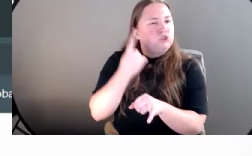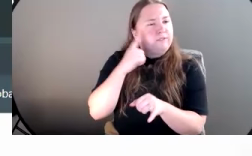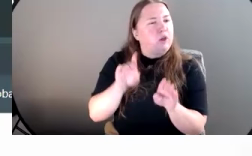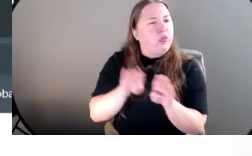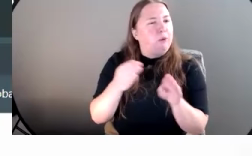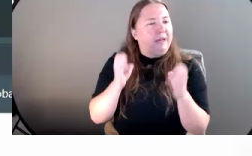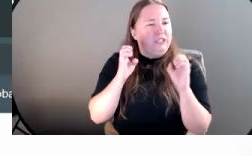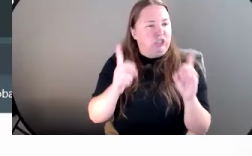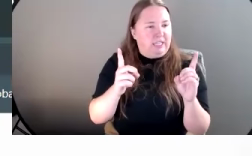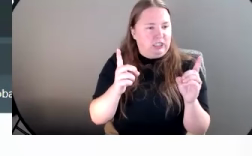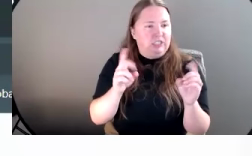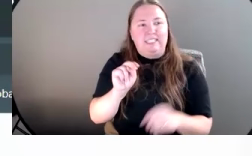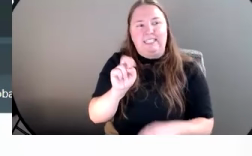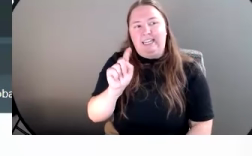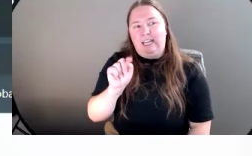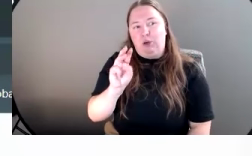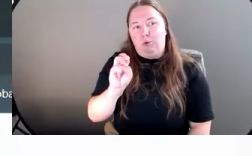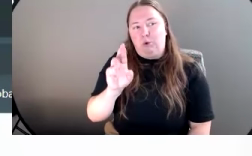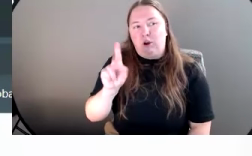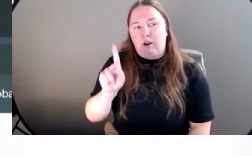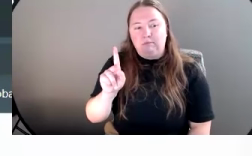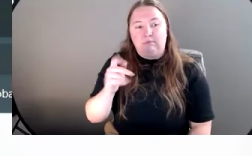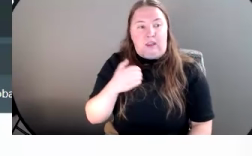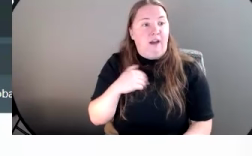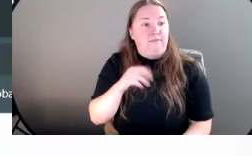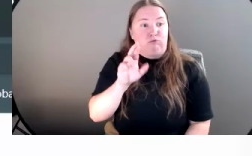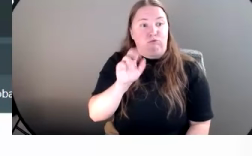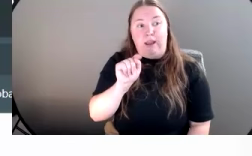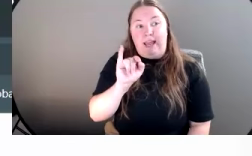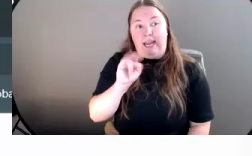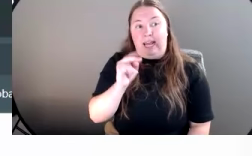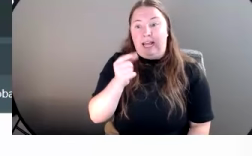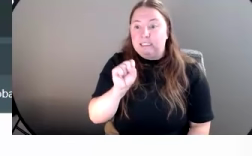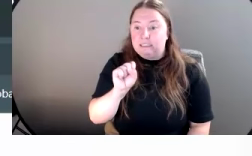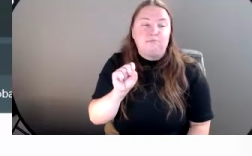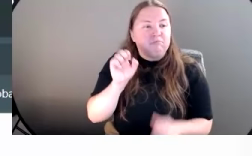And they do come with overall ratings. You can review, those reviews as well.